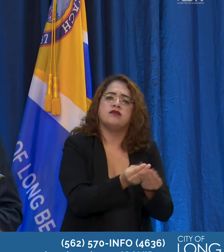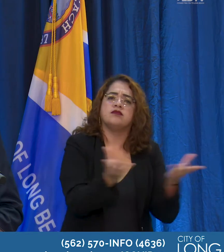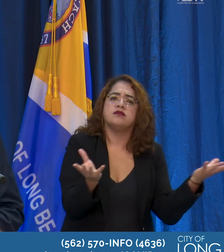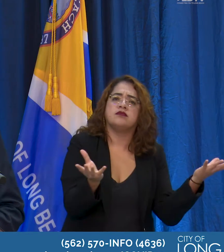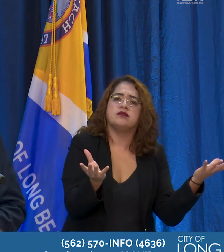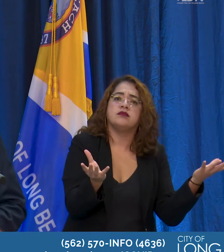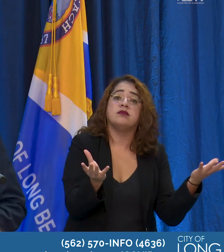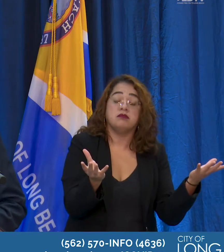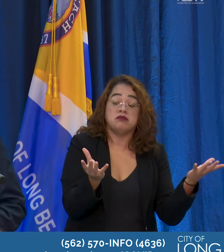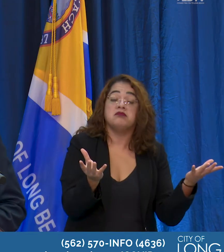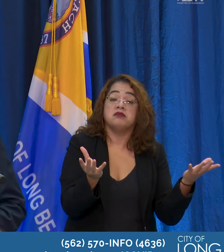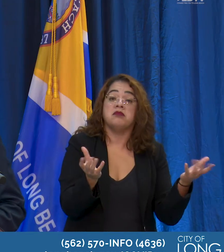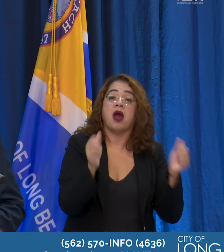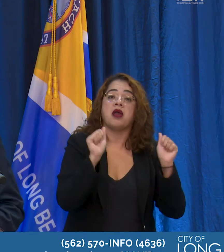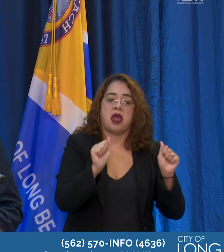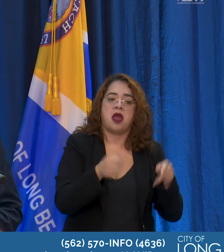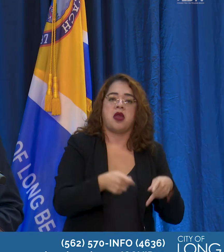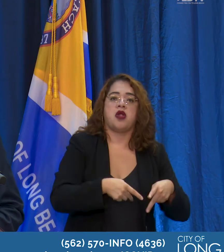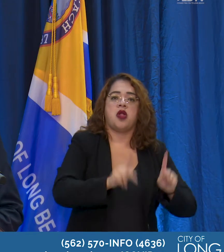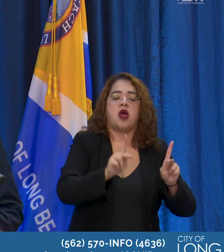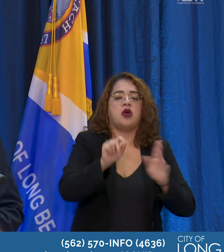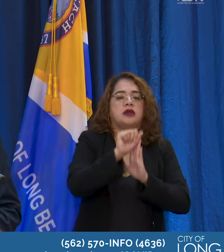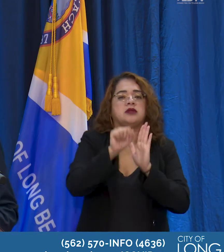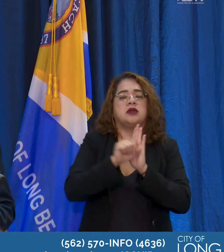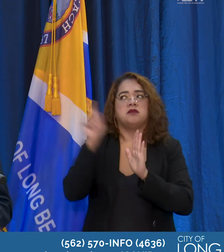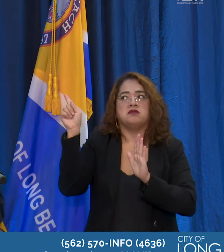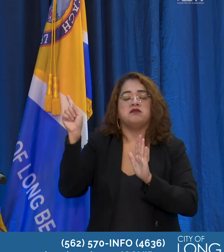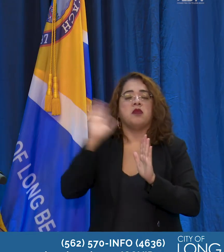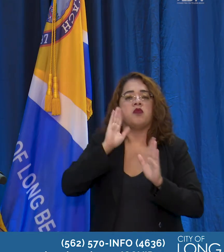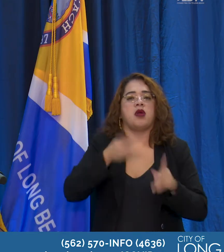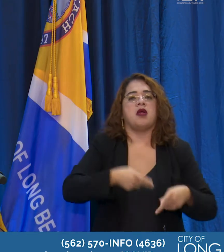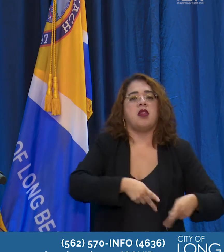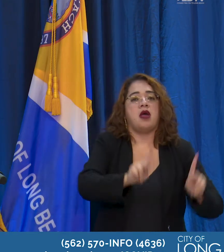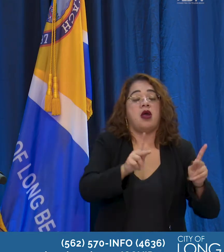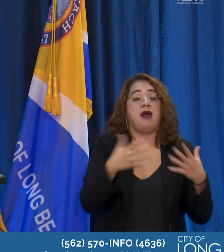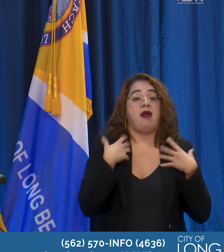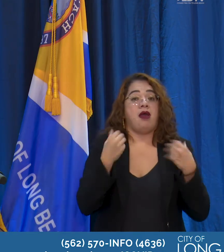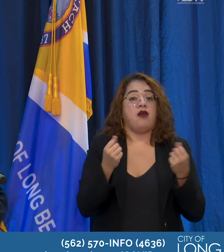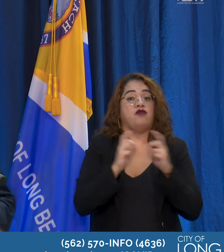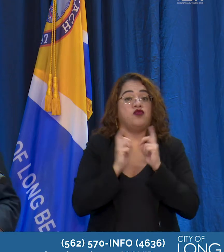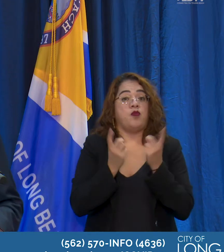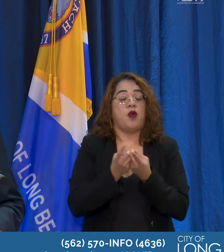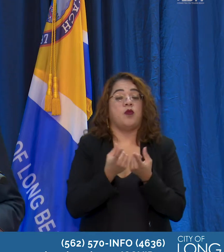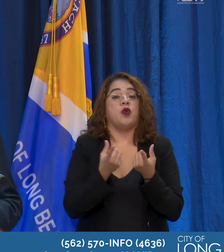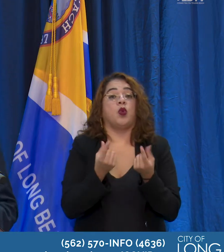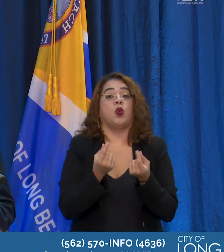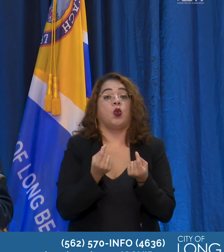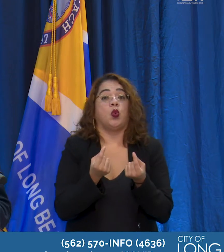could be allowed by the state. Our health department is meeting with many bar owners. In fact I believe